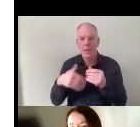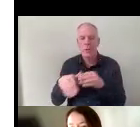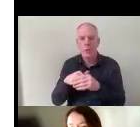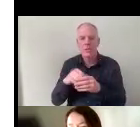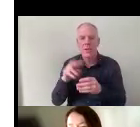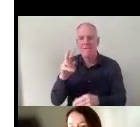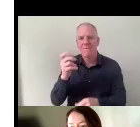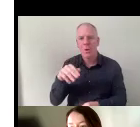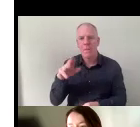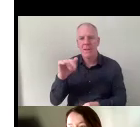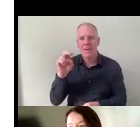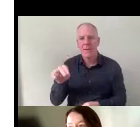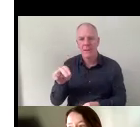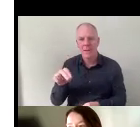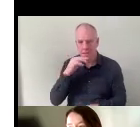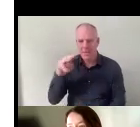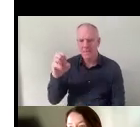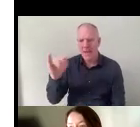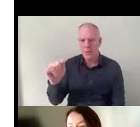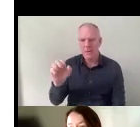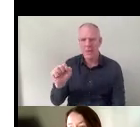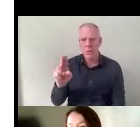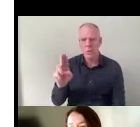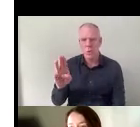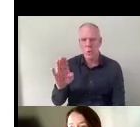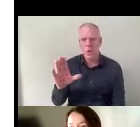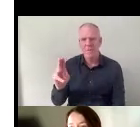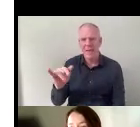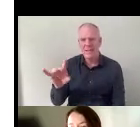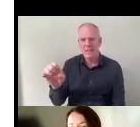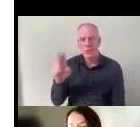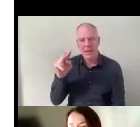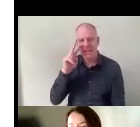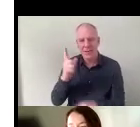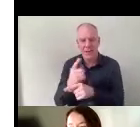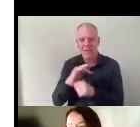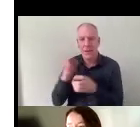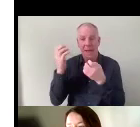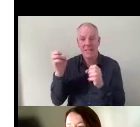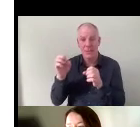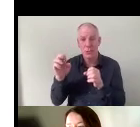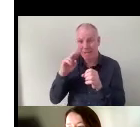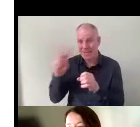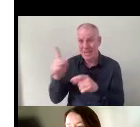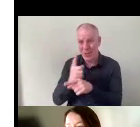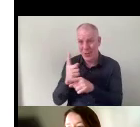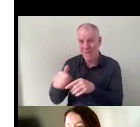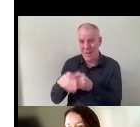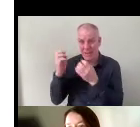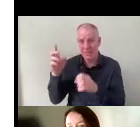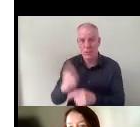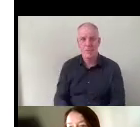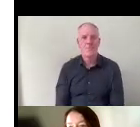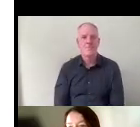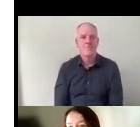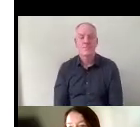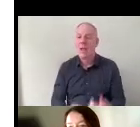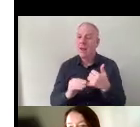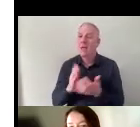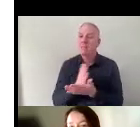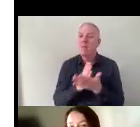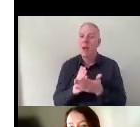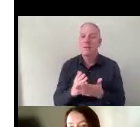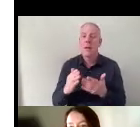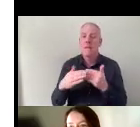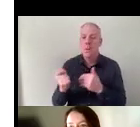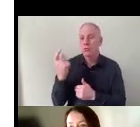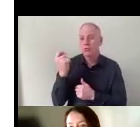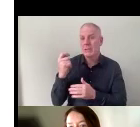which is this mercury sulphide, which you can also see in the exhibition, in the case. And then finally, this is our latest acquisition. Is a scanning electron